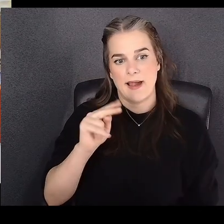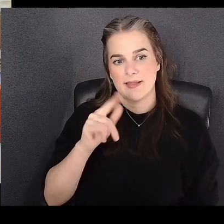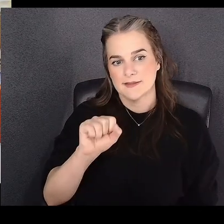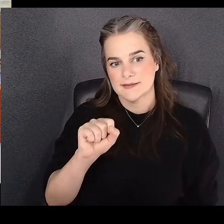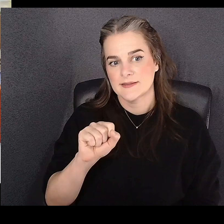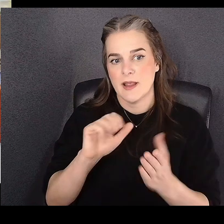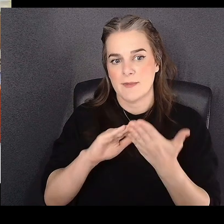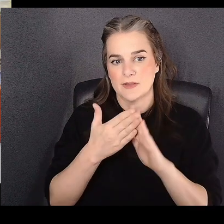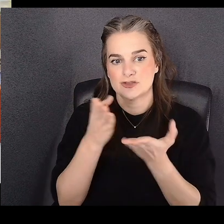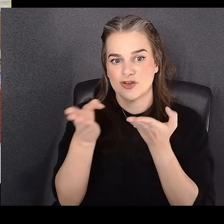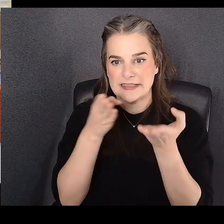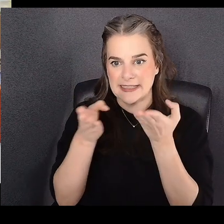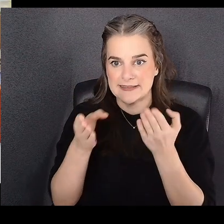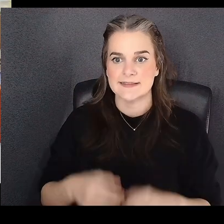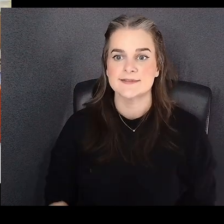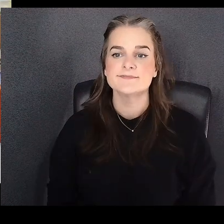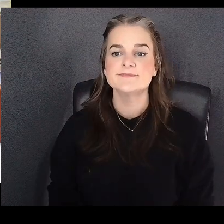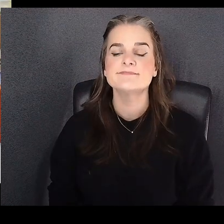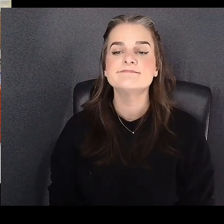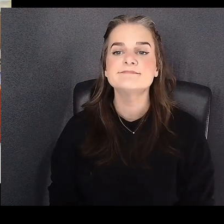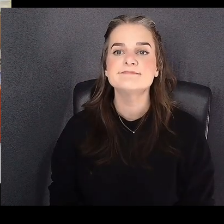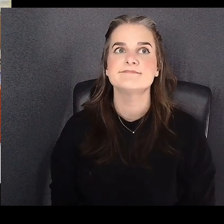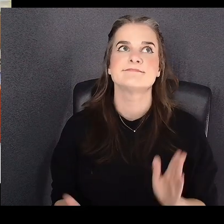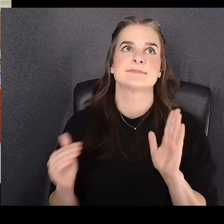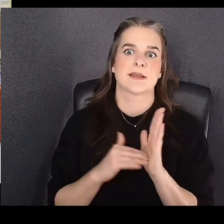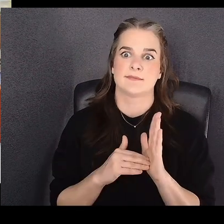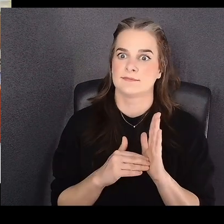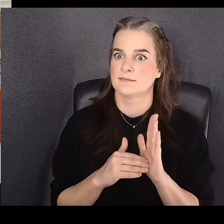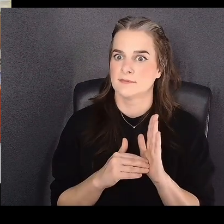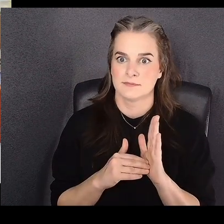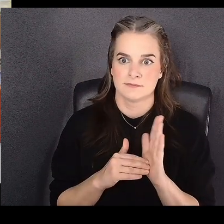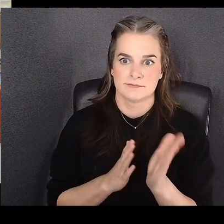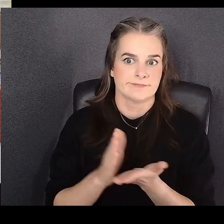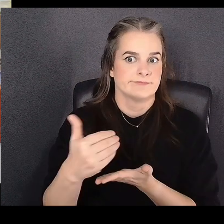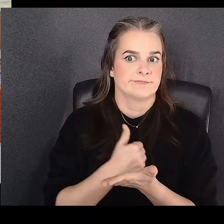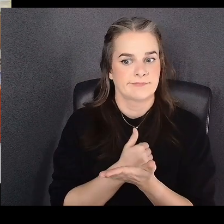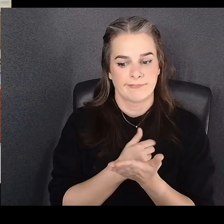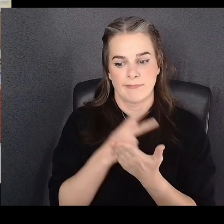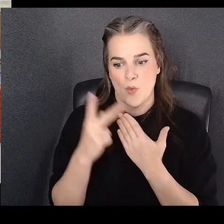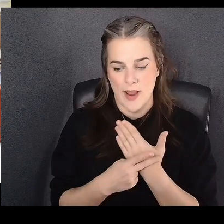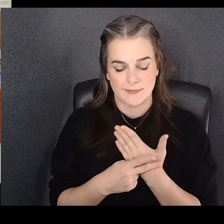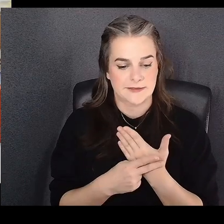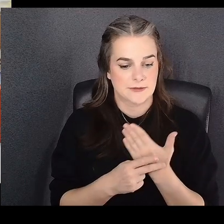It's, again, as we said, it offers comprehensive programs that support physical, emotional, and spiritual well-being of individuals